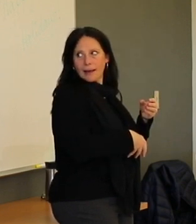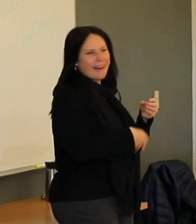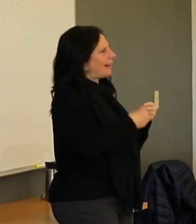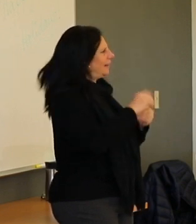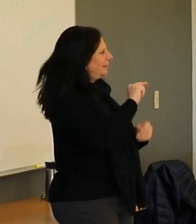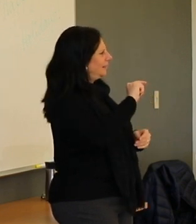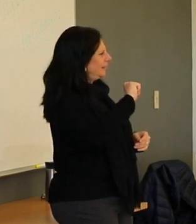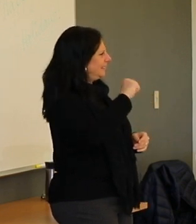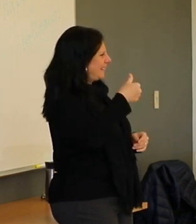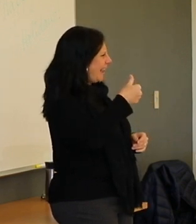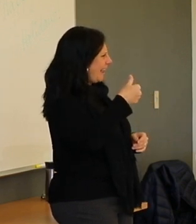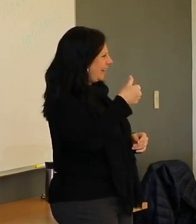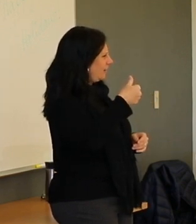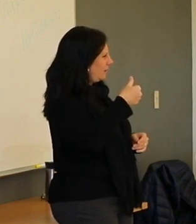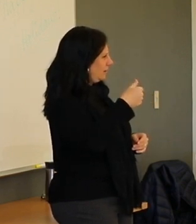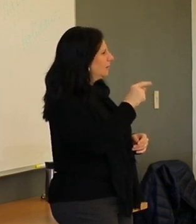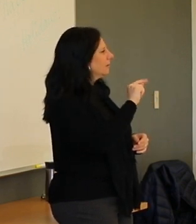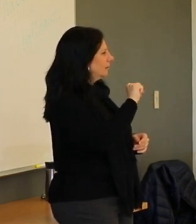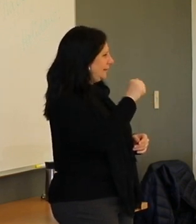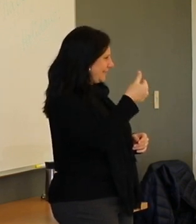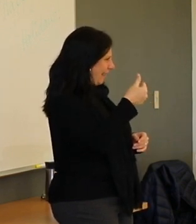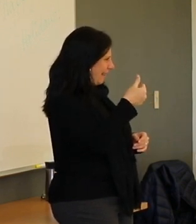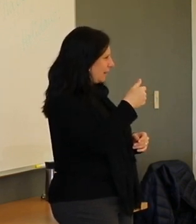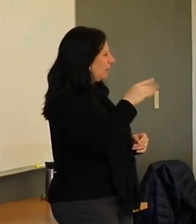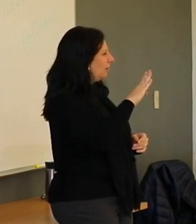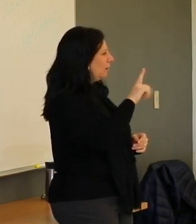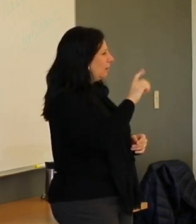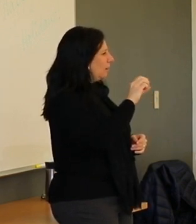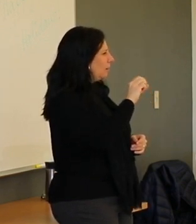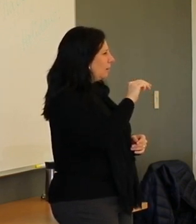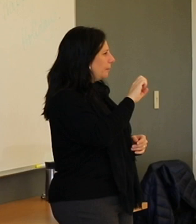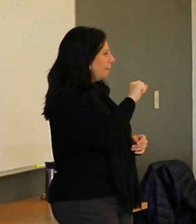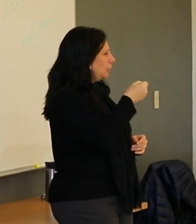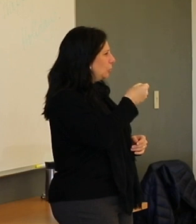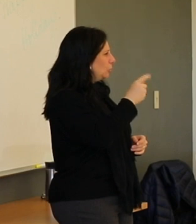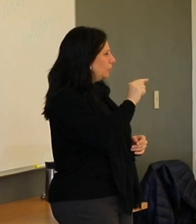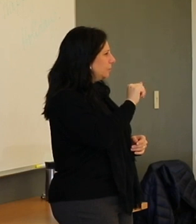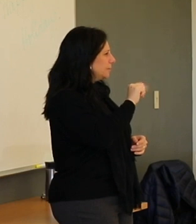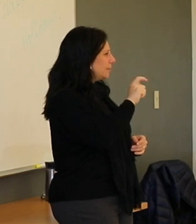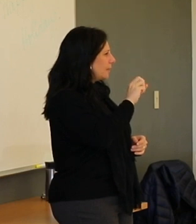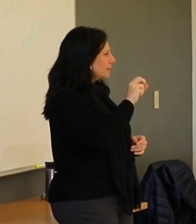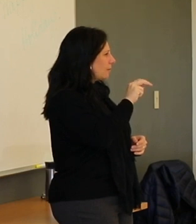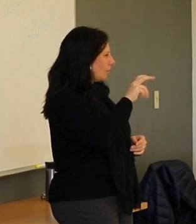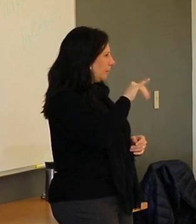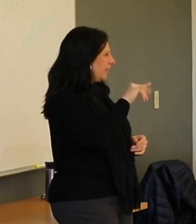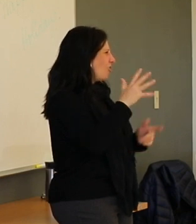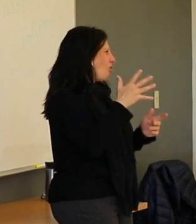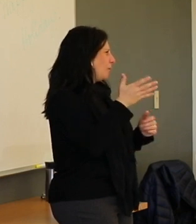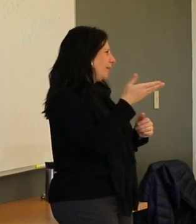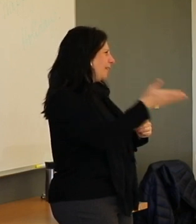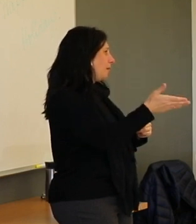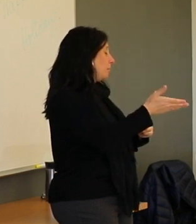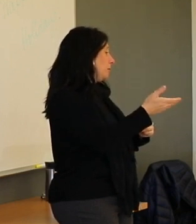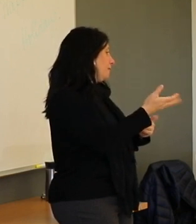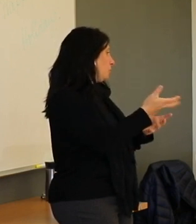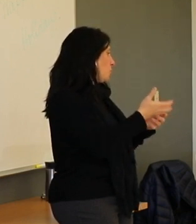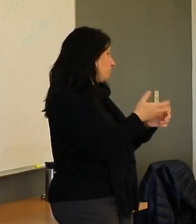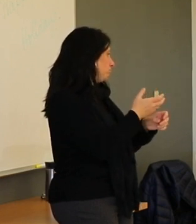Bloom's Taxonomy tags are already loaded in there, but if you wanted to create your own, you could. Again, all of this is optional.